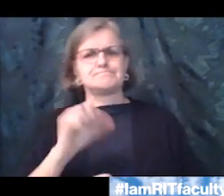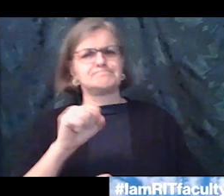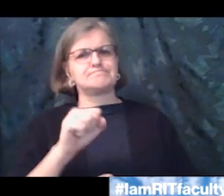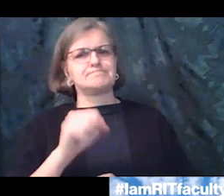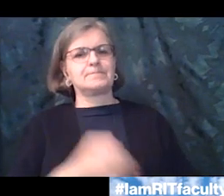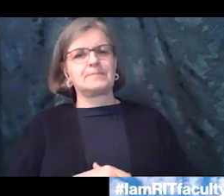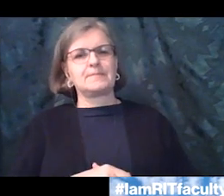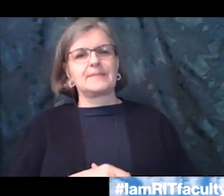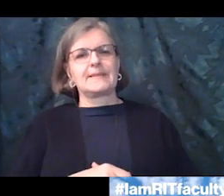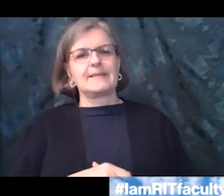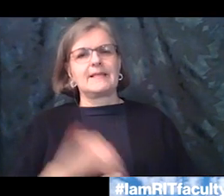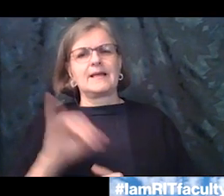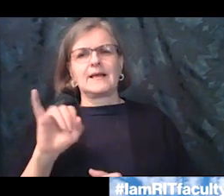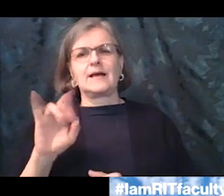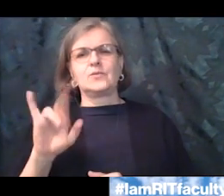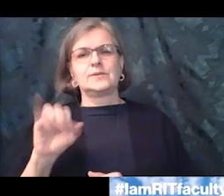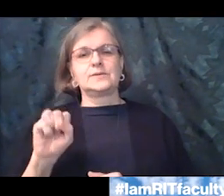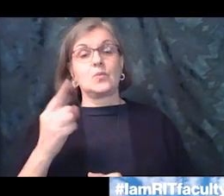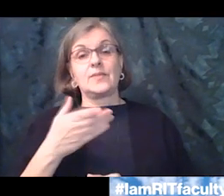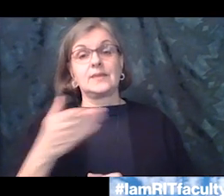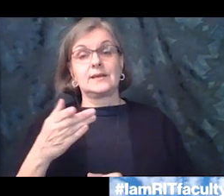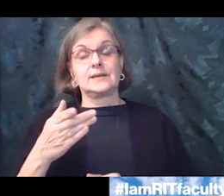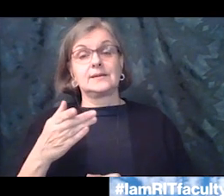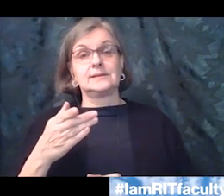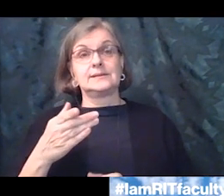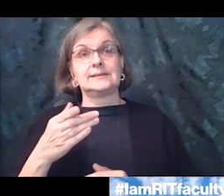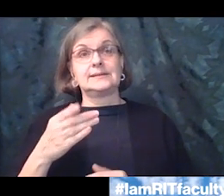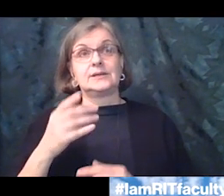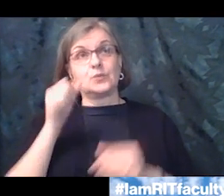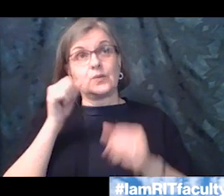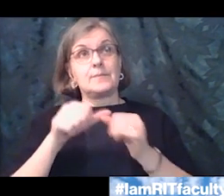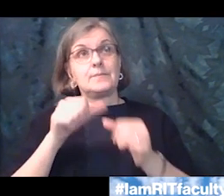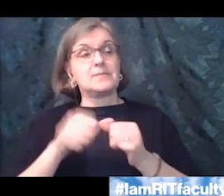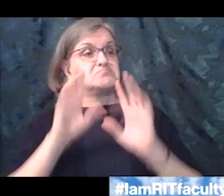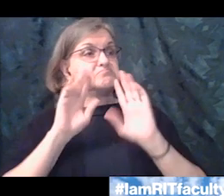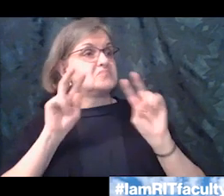of the most important things to keep is an open perspective of the opportunities that may come up.